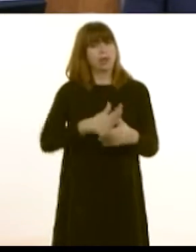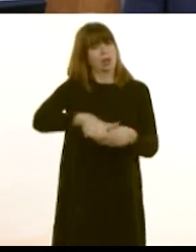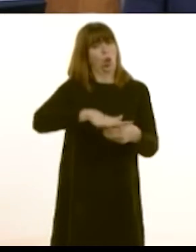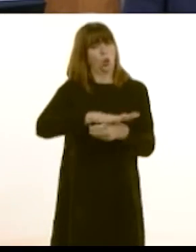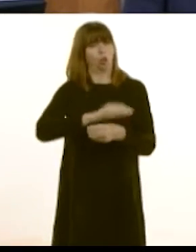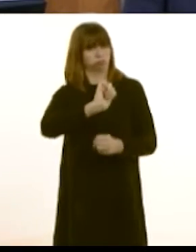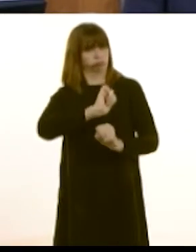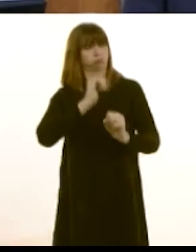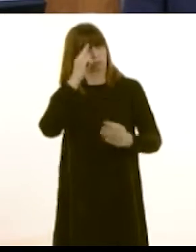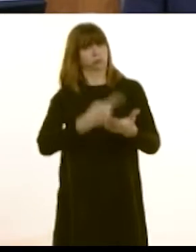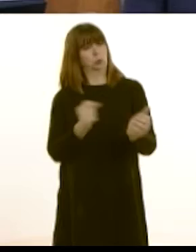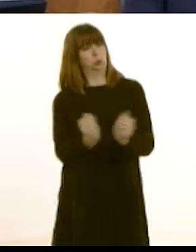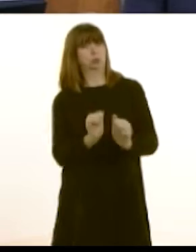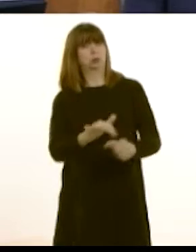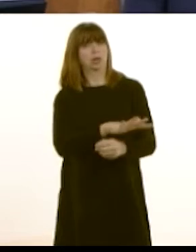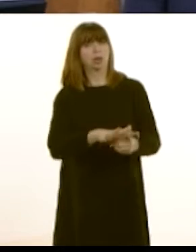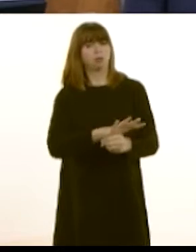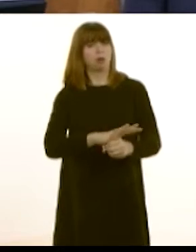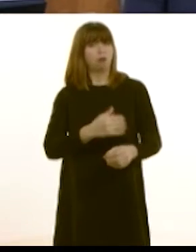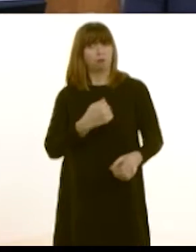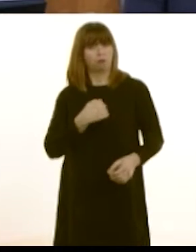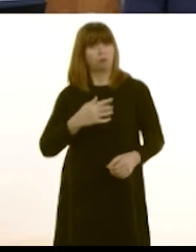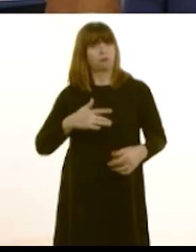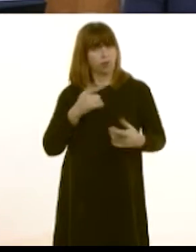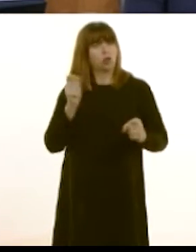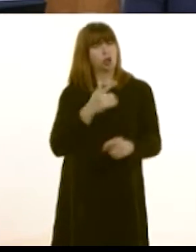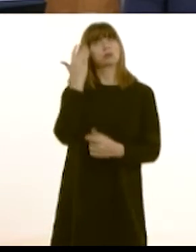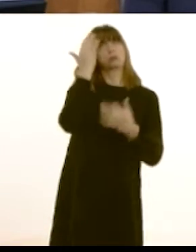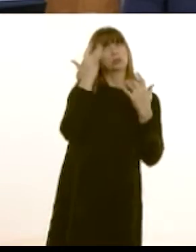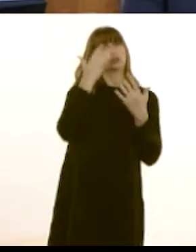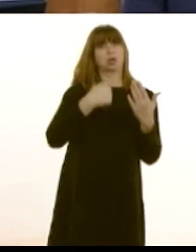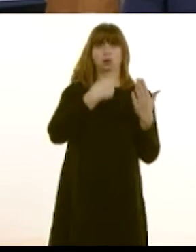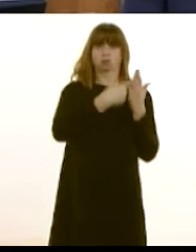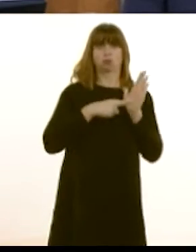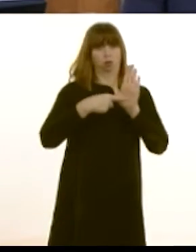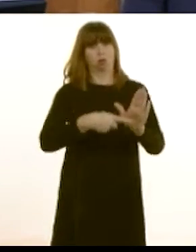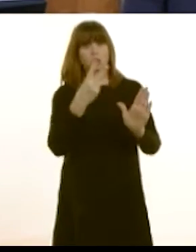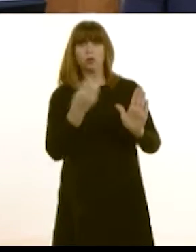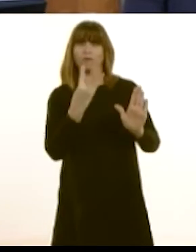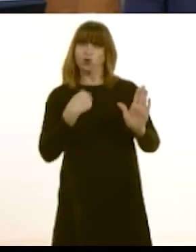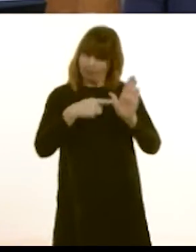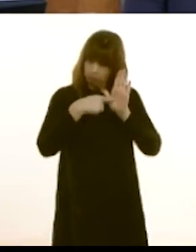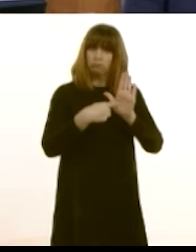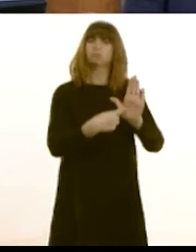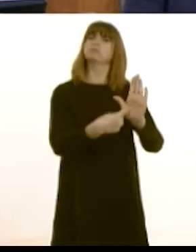over schools, and we would expect them to give full consideration to the regulations we put in place in 2014.